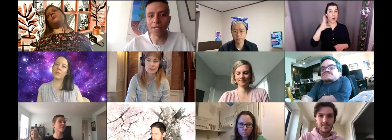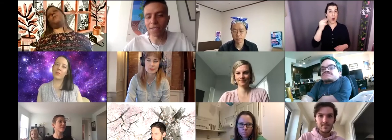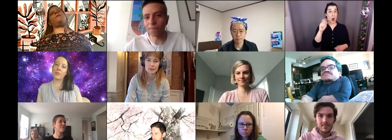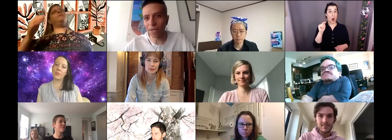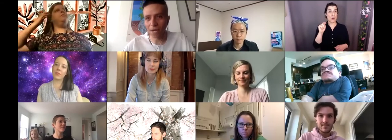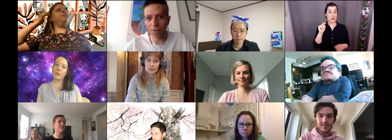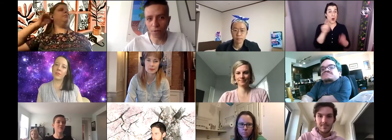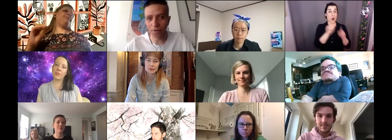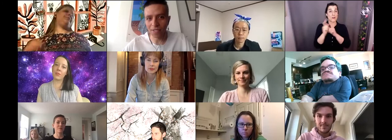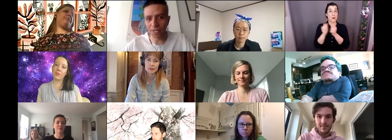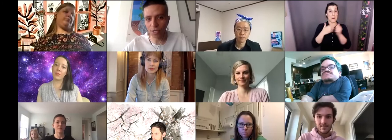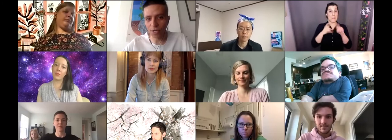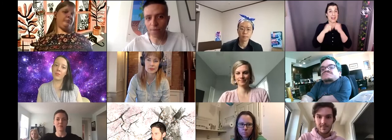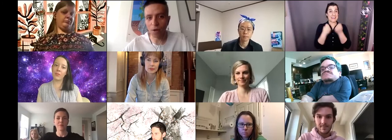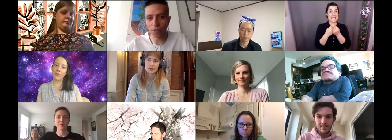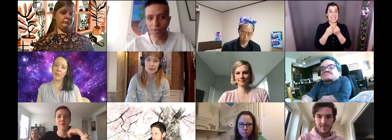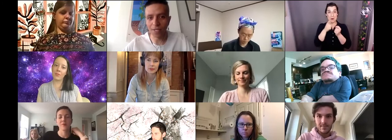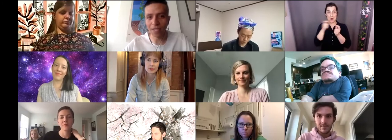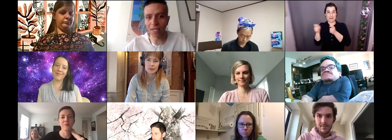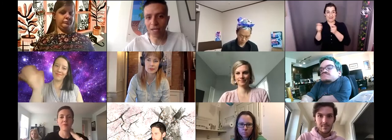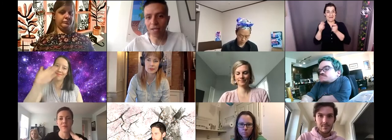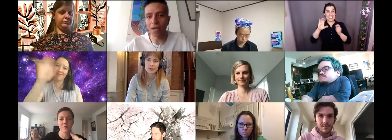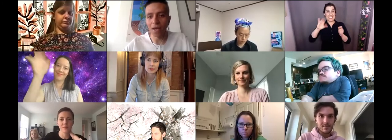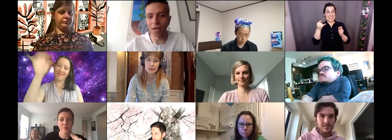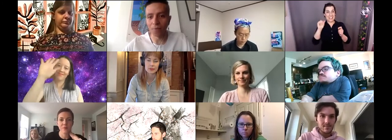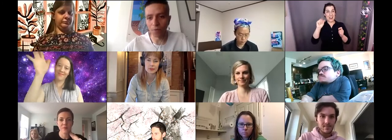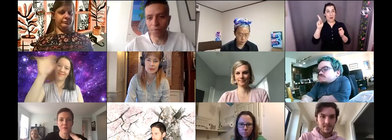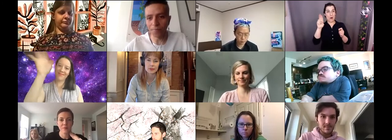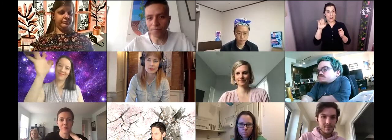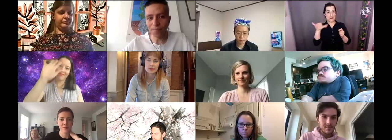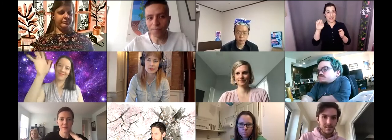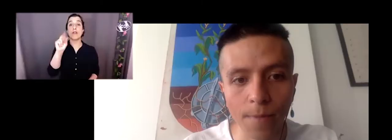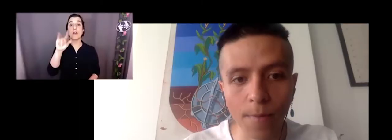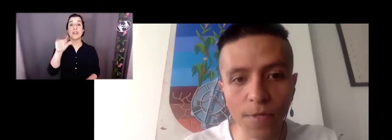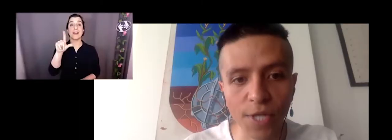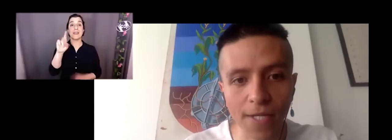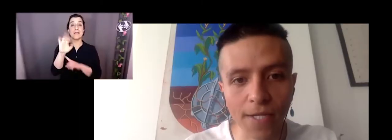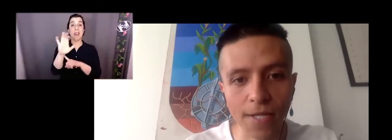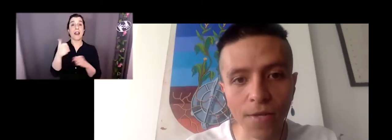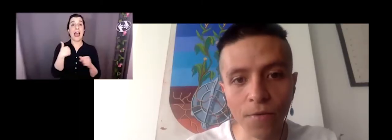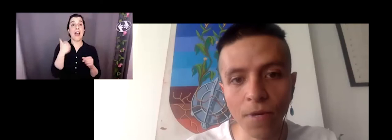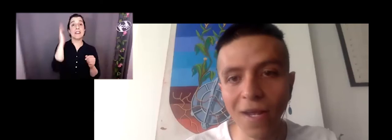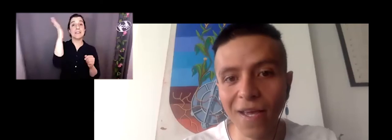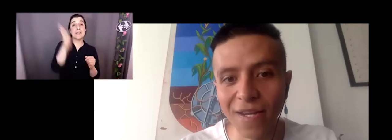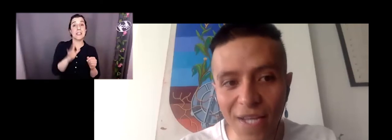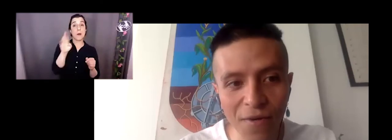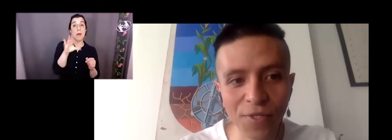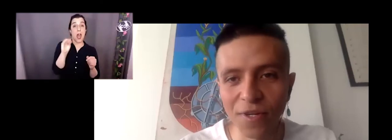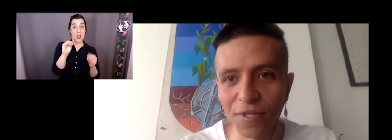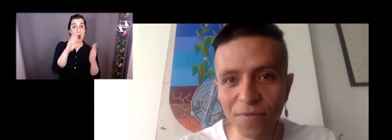team behind the curtain, CJ, Audrey, Eli and Rona, both Chancy and tin. You need no introduction.